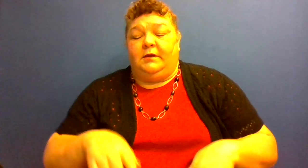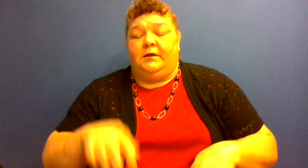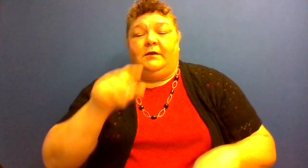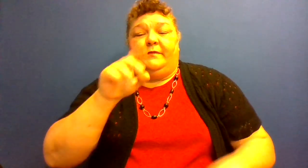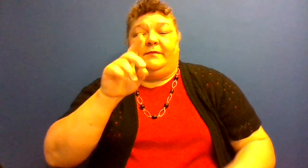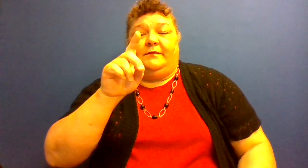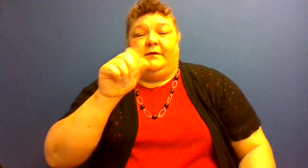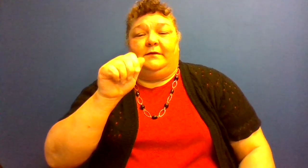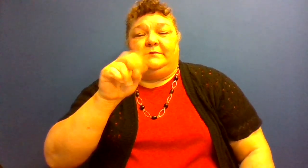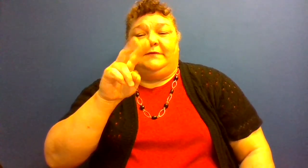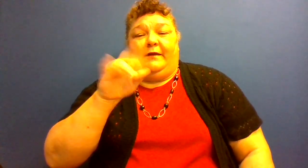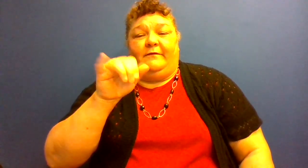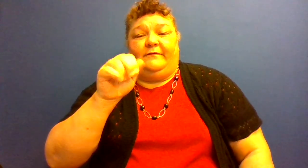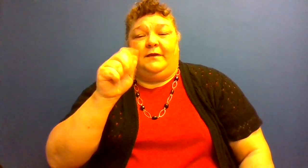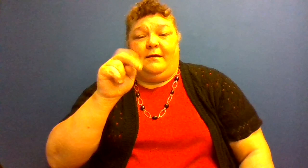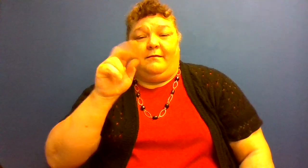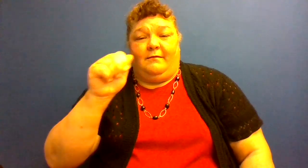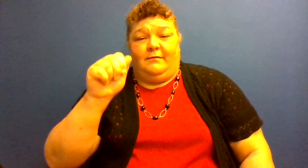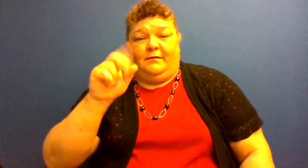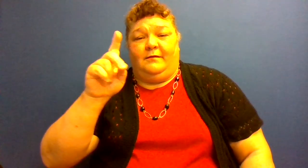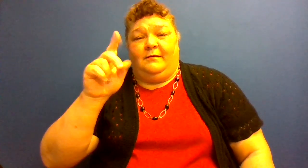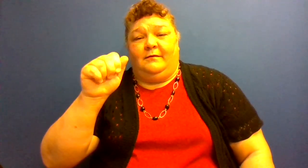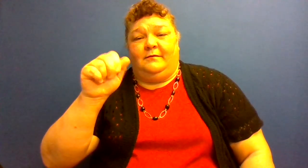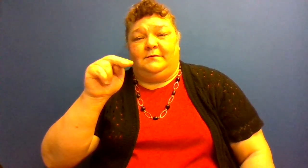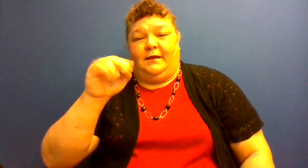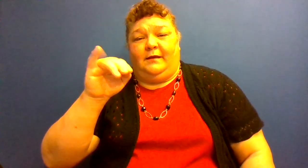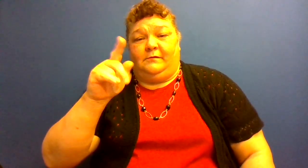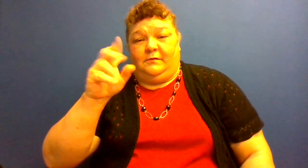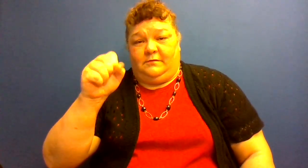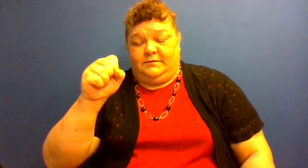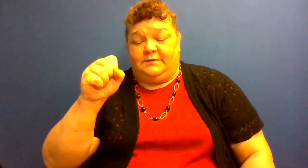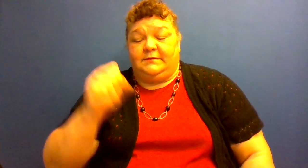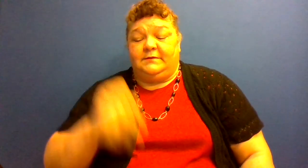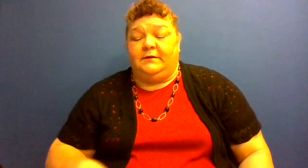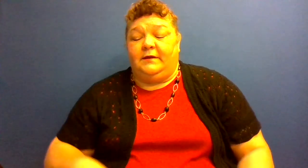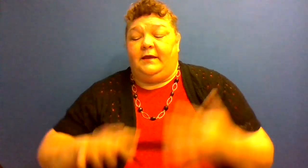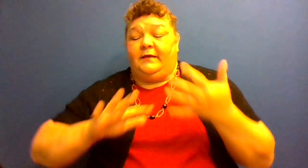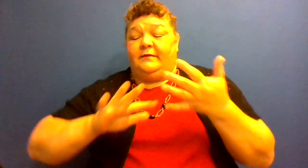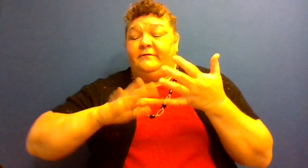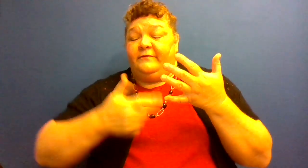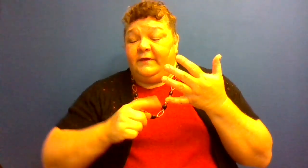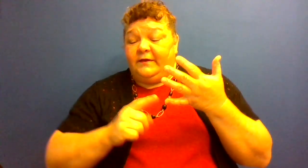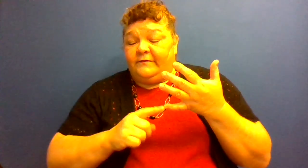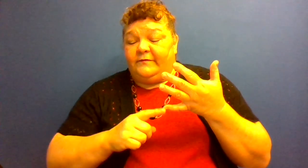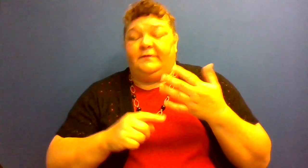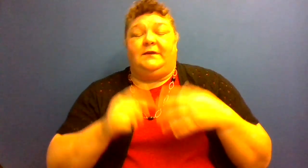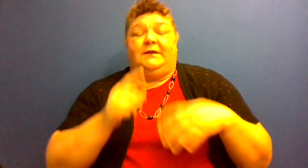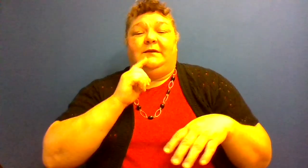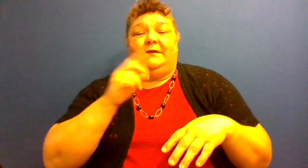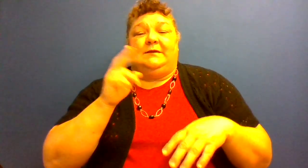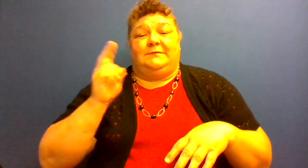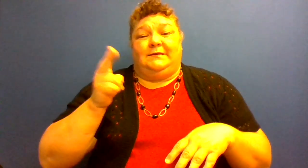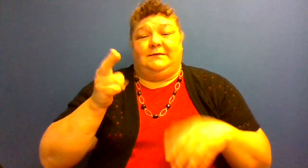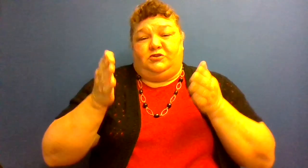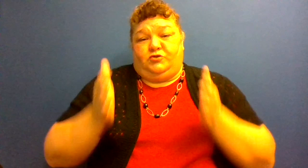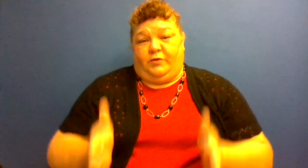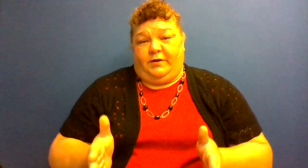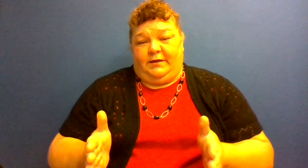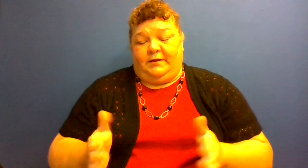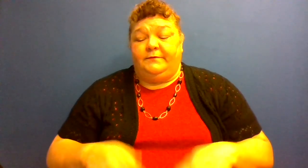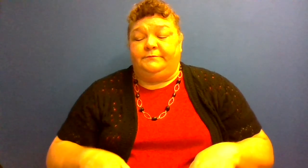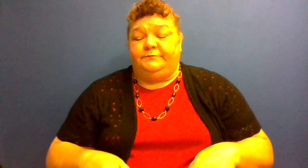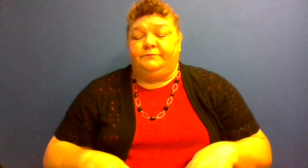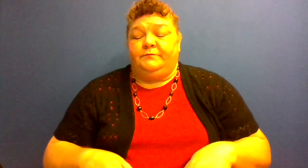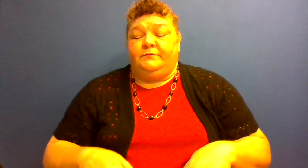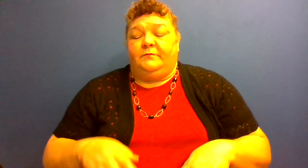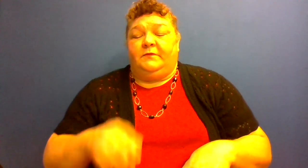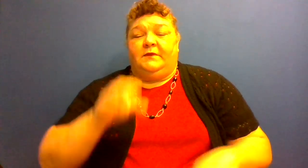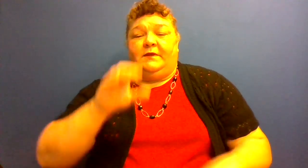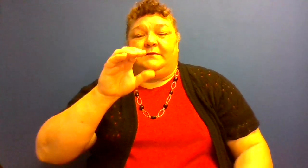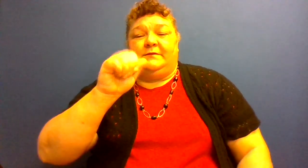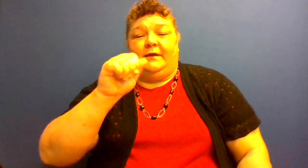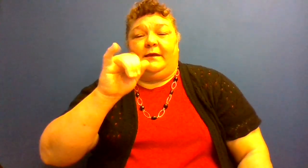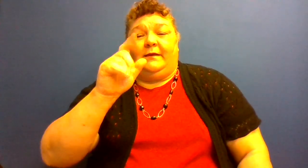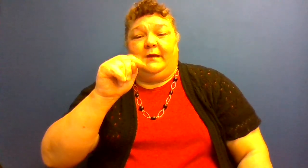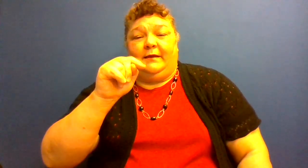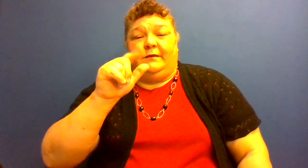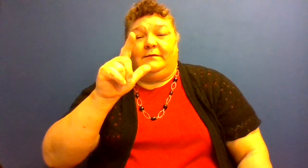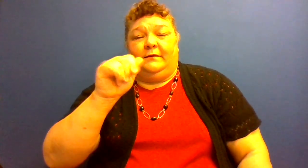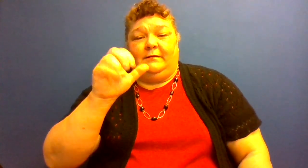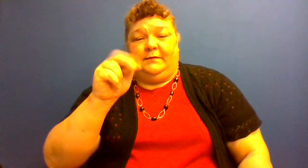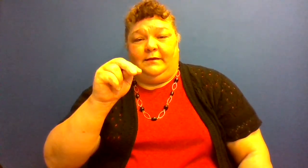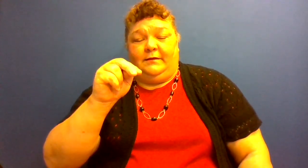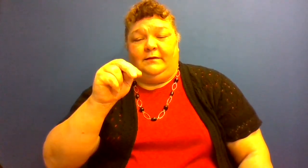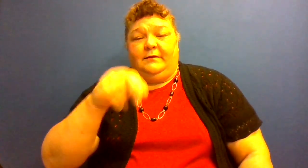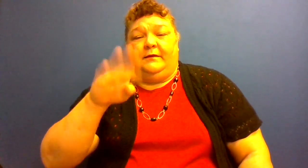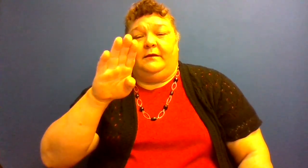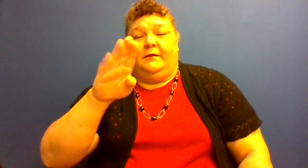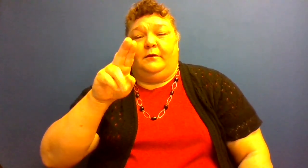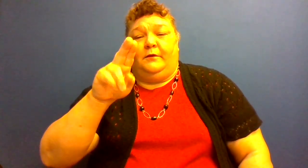served by Davianna Daniels, and fifth is the Historian, served by Caitlyn Buchman.